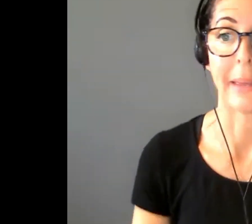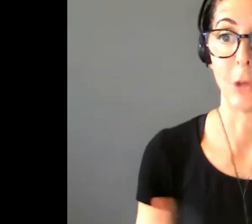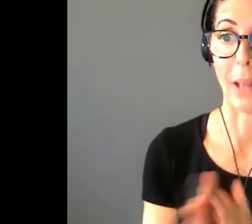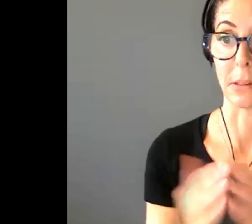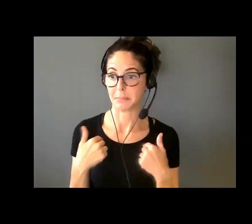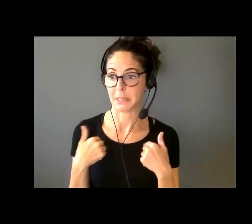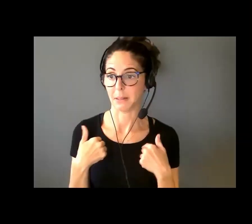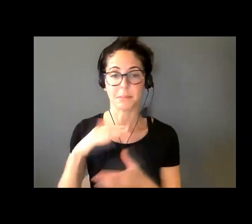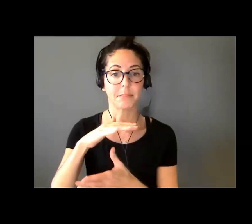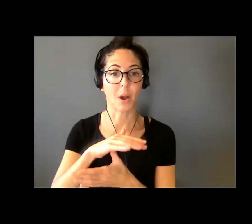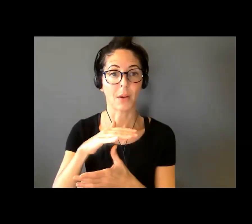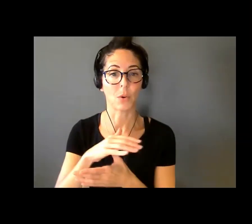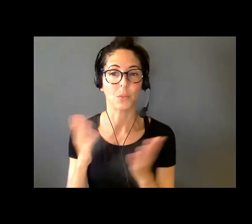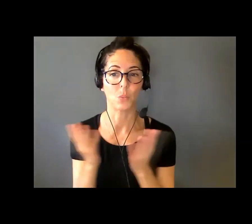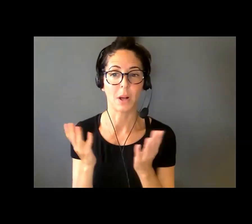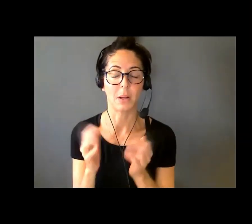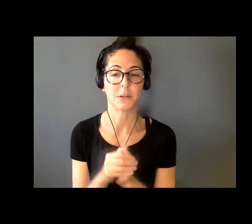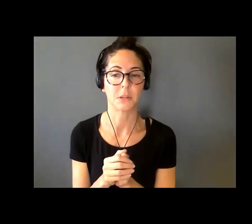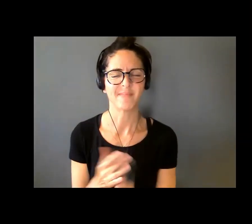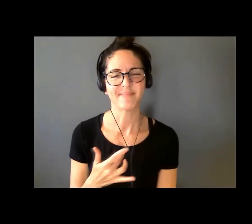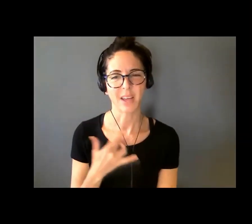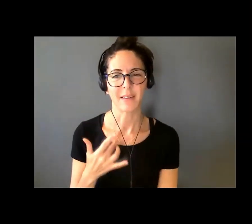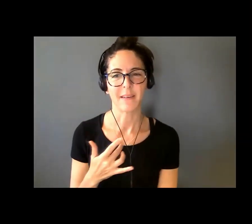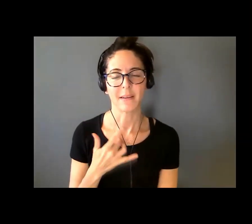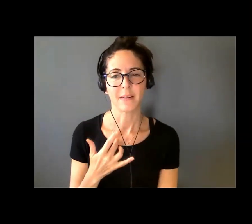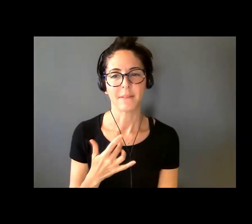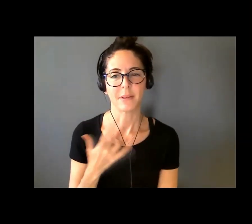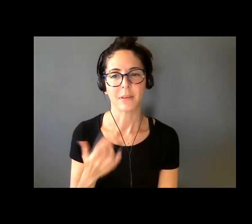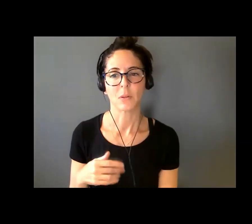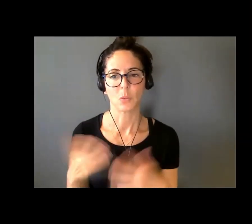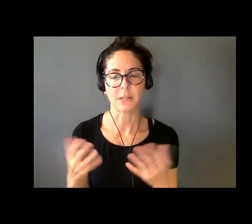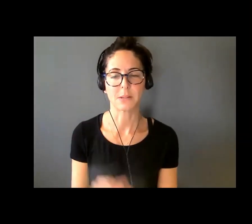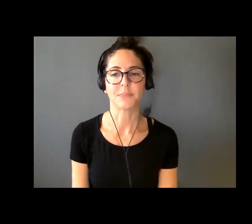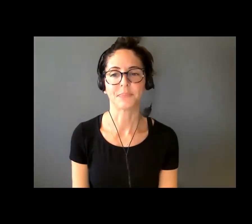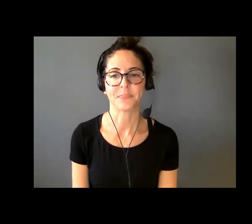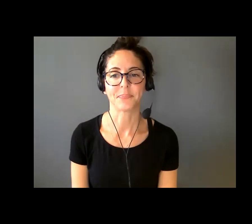I would probably answer as the first answer: system, okay. System